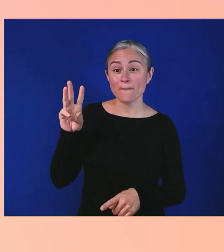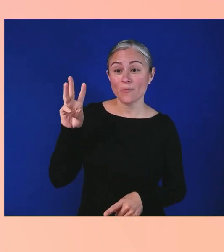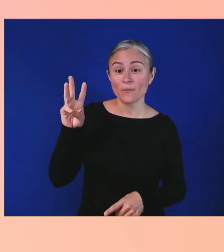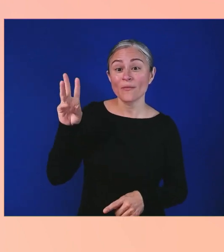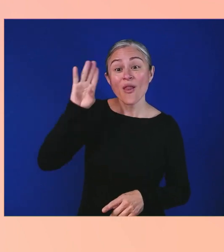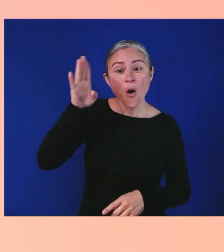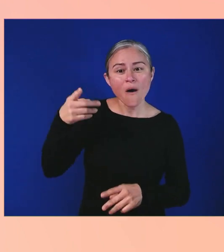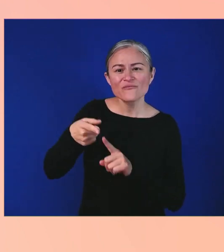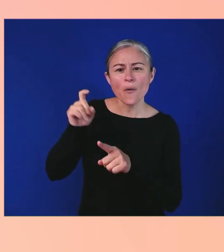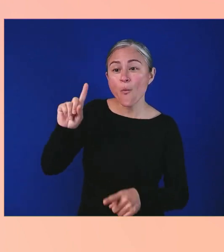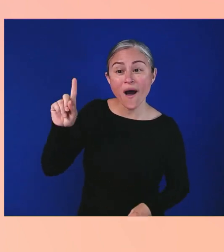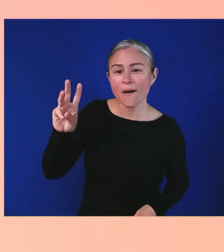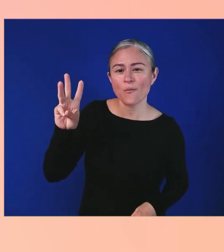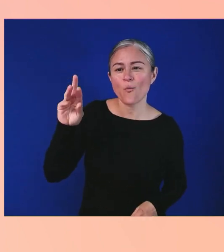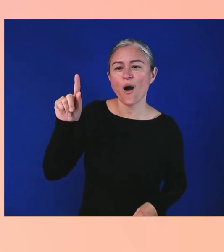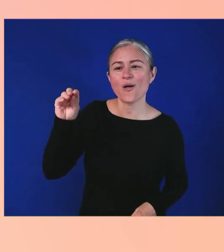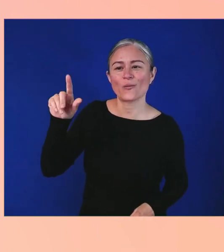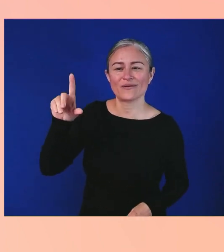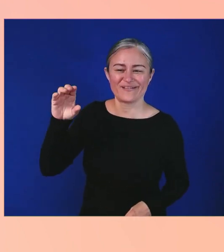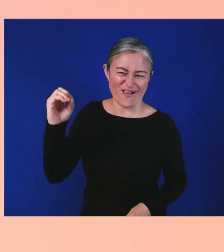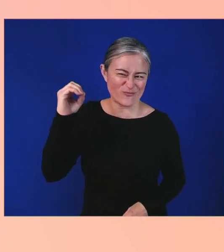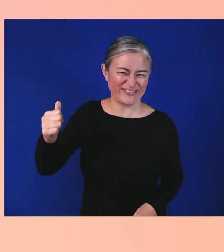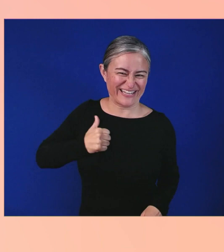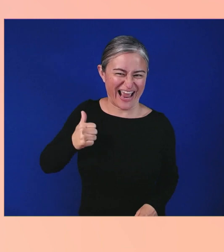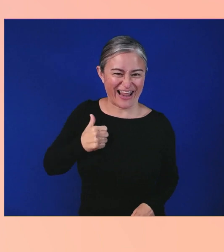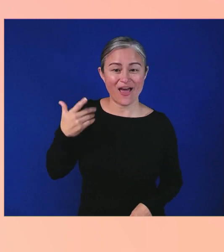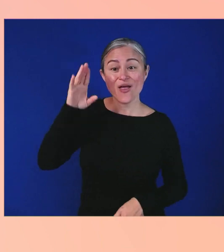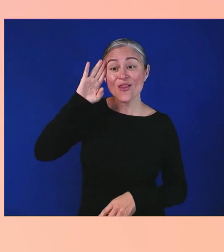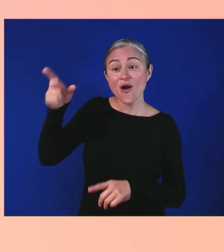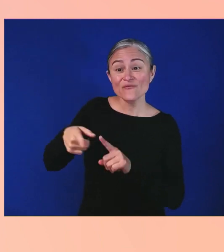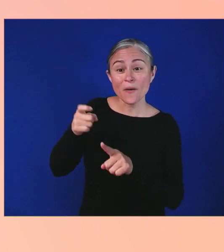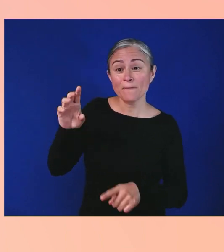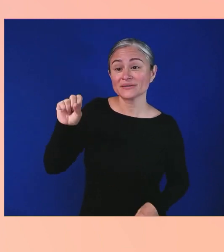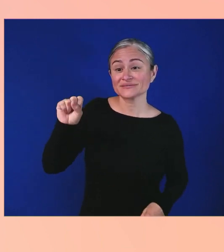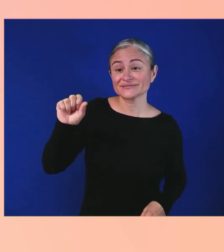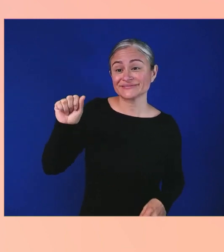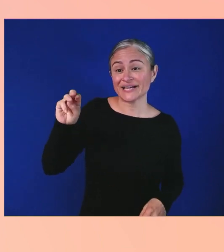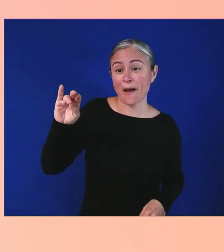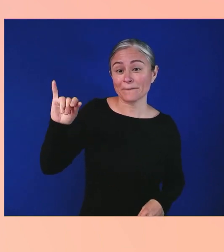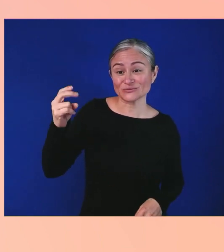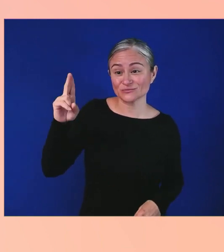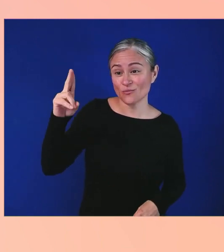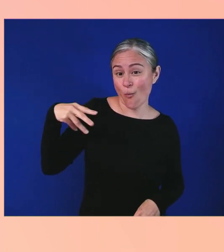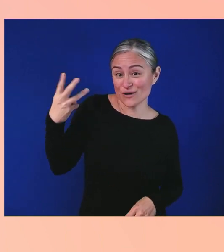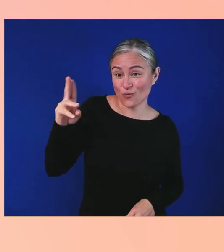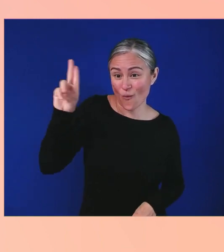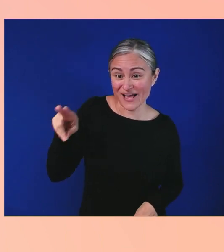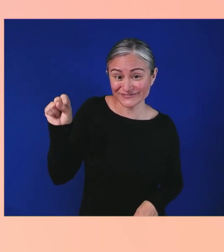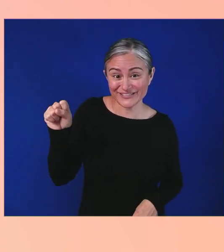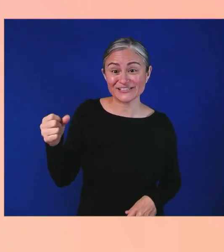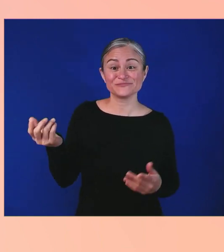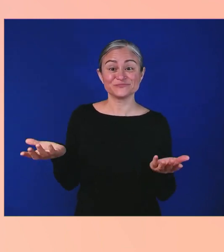Hello from Sammamish Washington, United States. For me, to be on accessibility terms mean to be the best advocate of